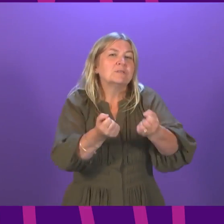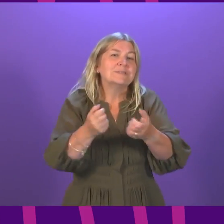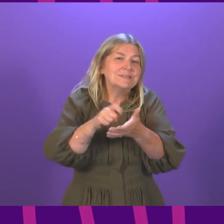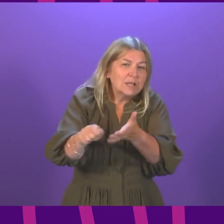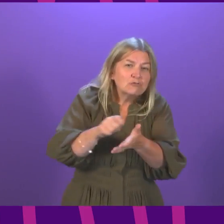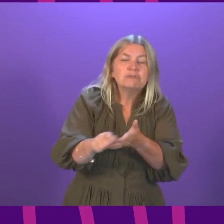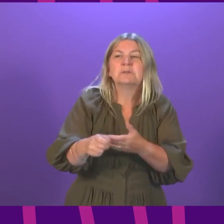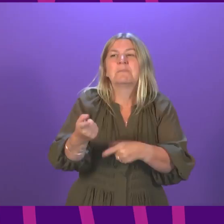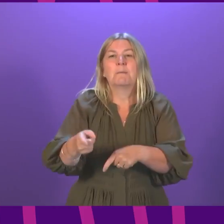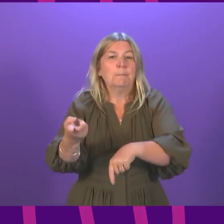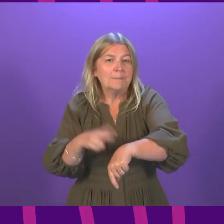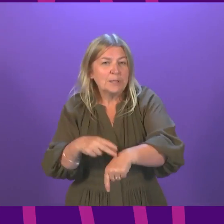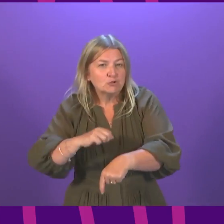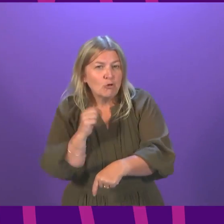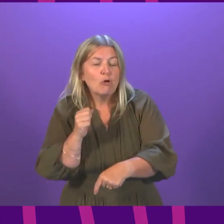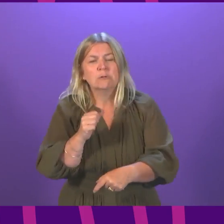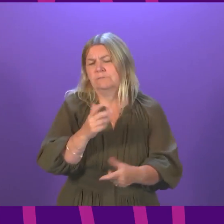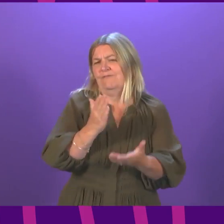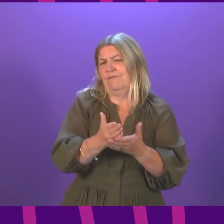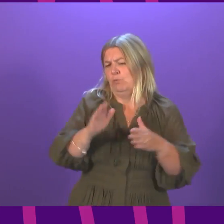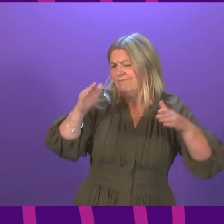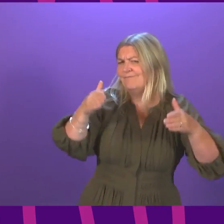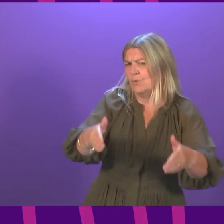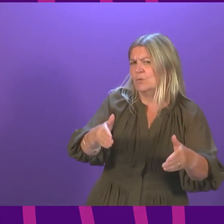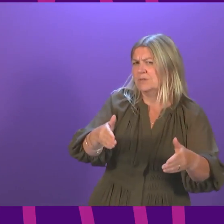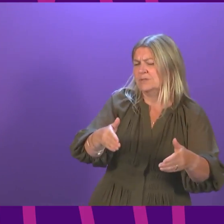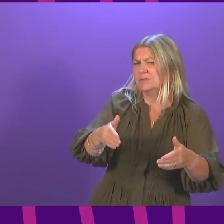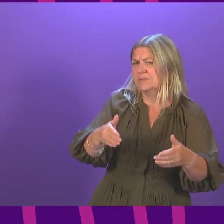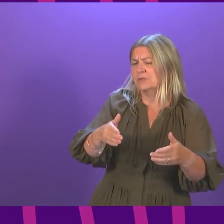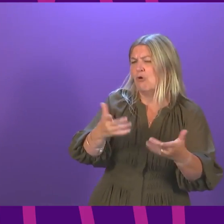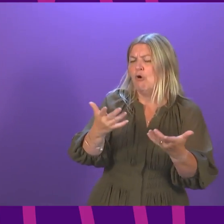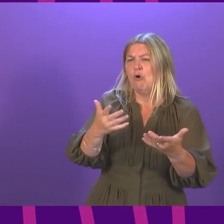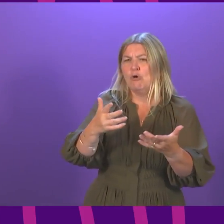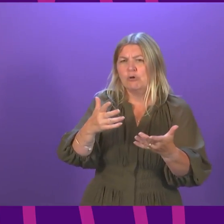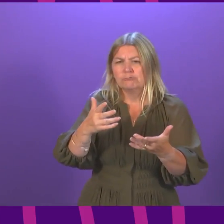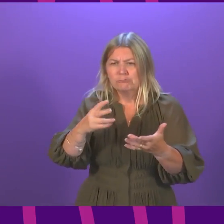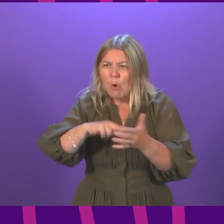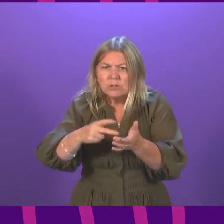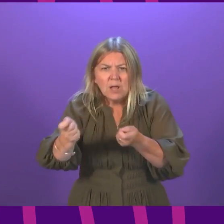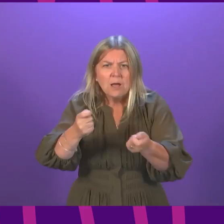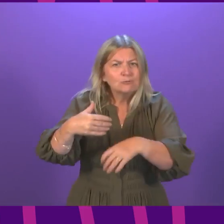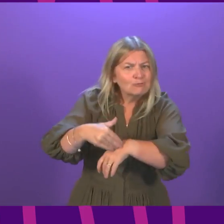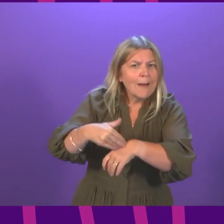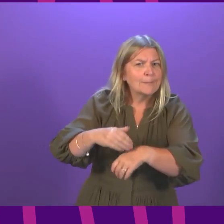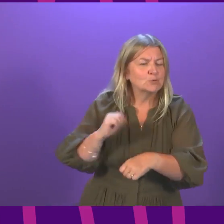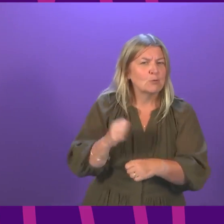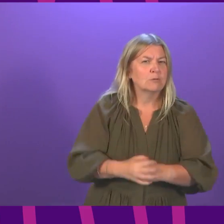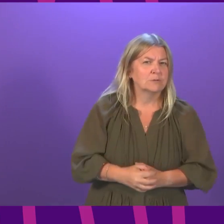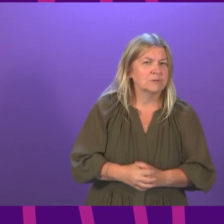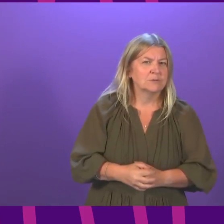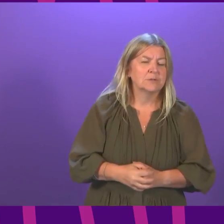focused on serious and organised crime in this country. I refer back to my quest for